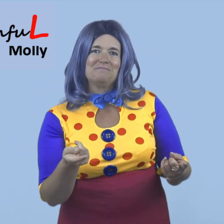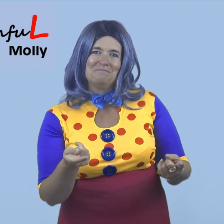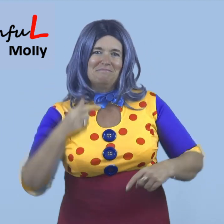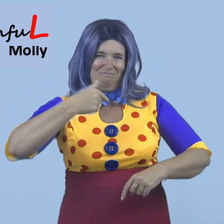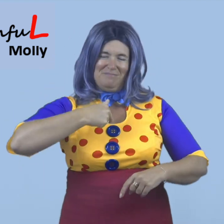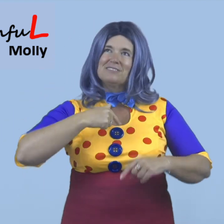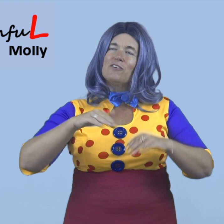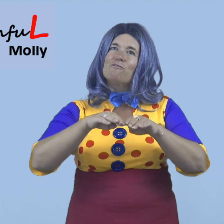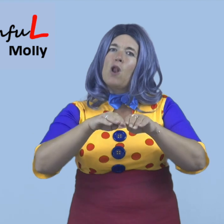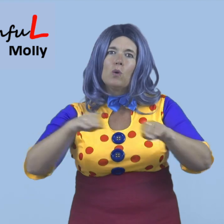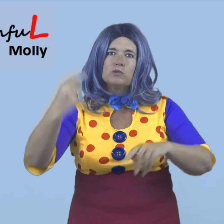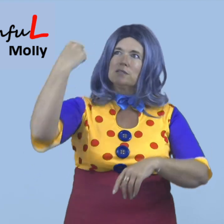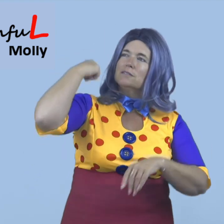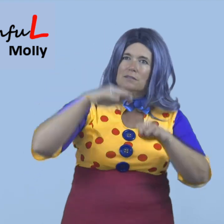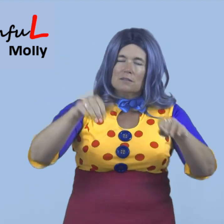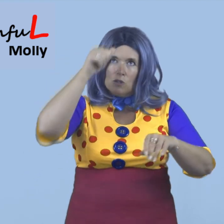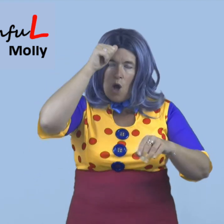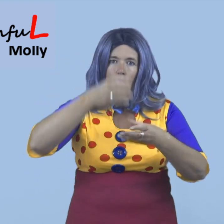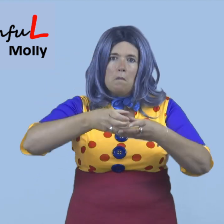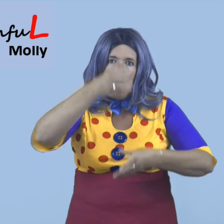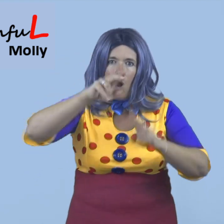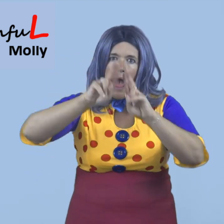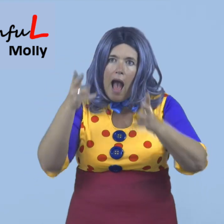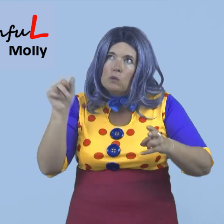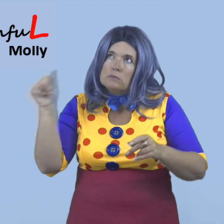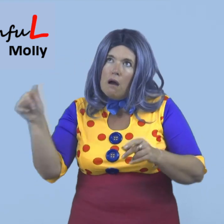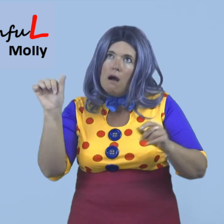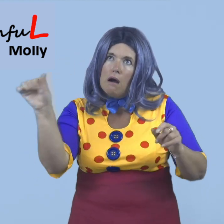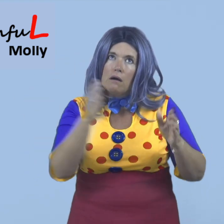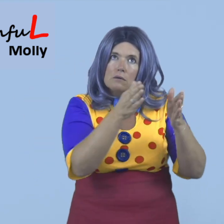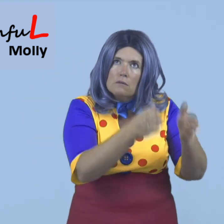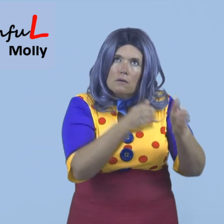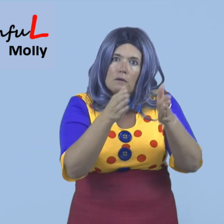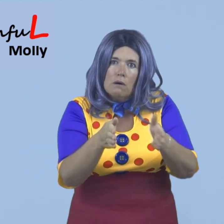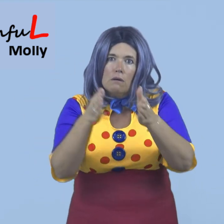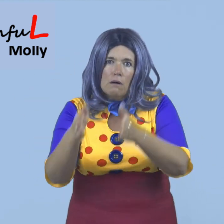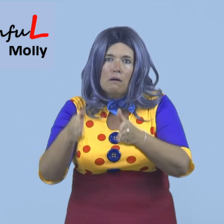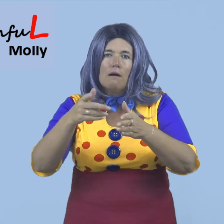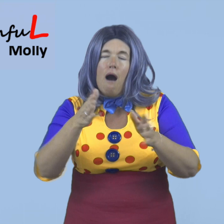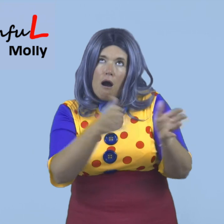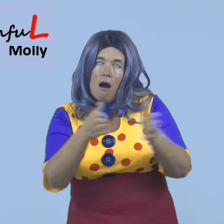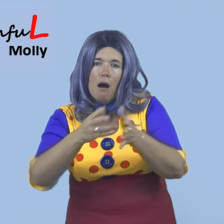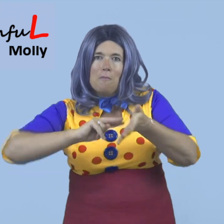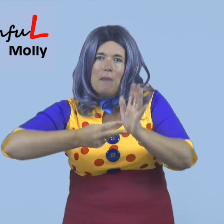Knowing where things are on the float and the best order to pick them up to carry them,